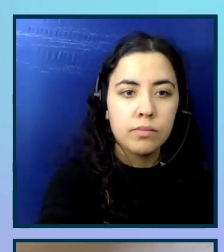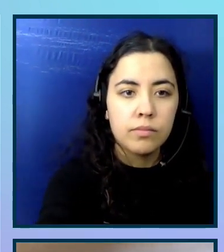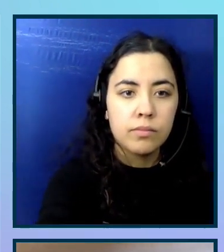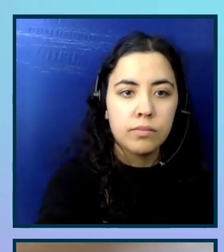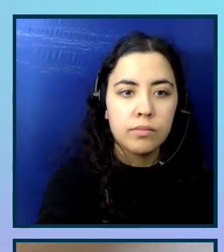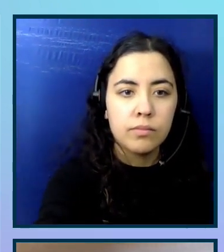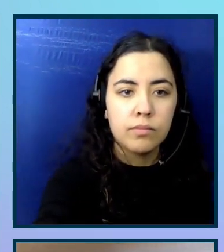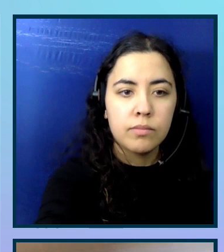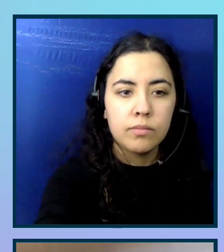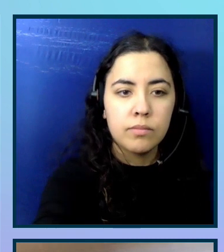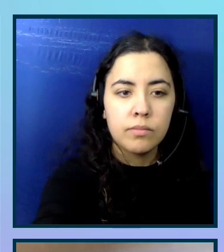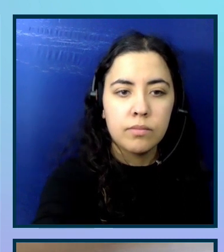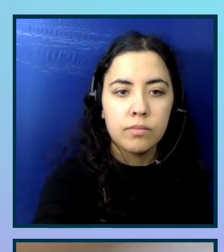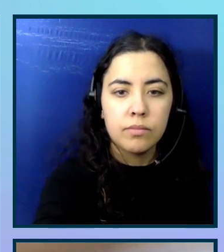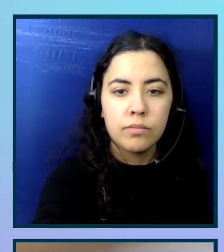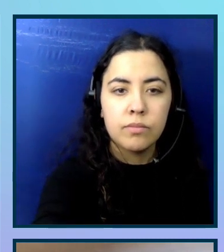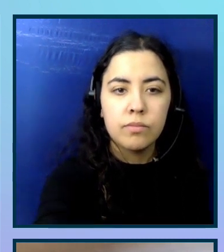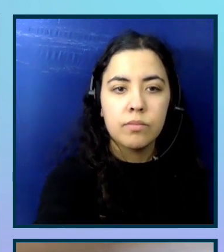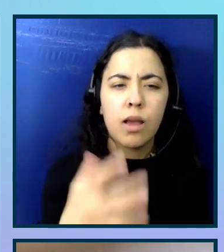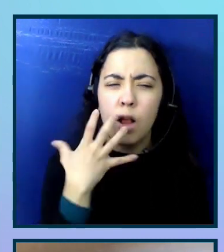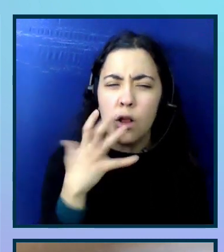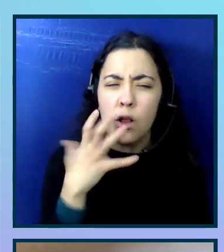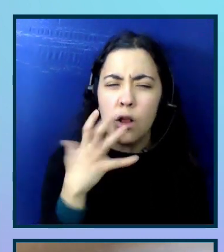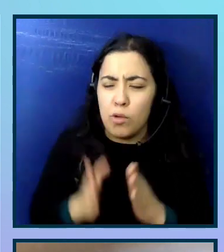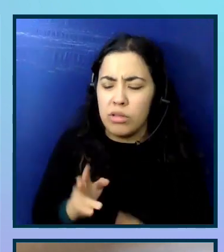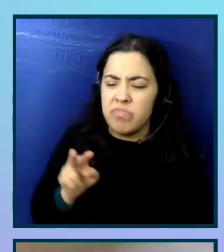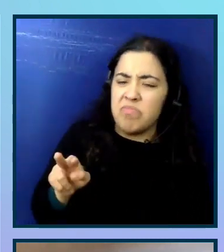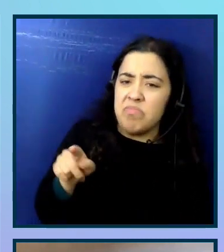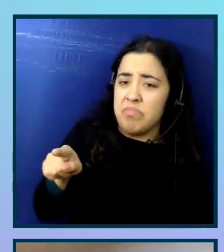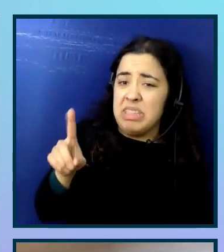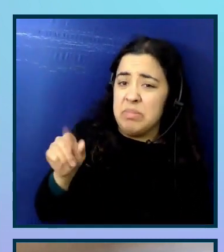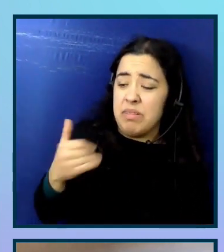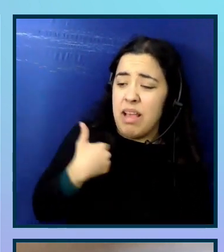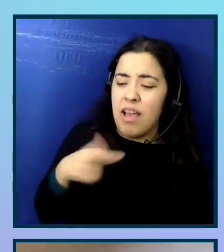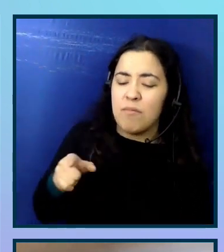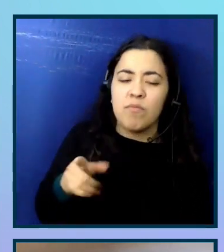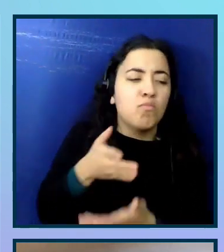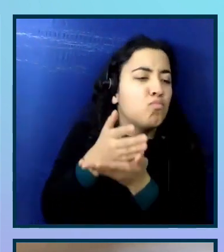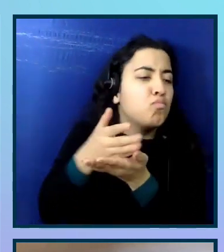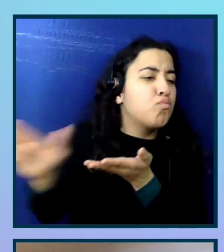with disabilities as other or make them feel as though they have to be their ally.